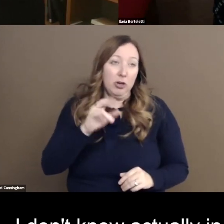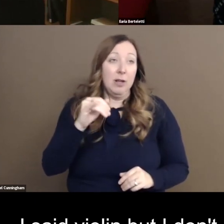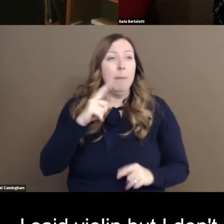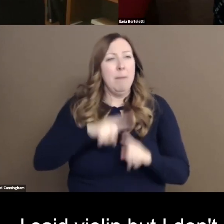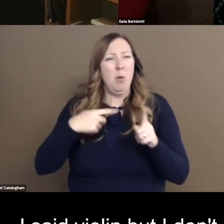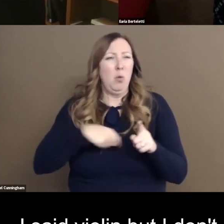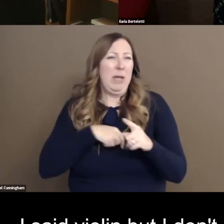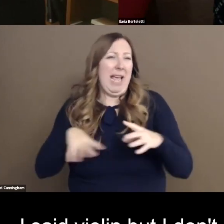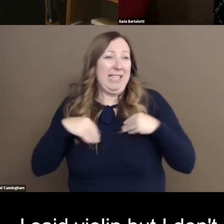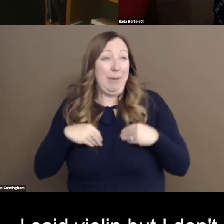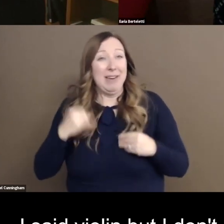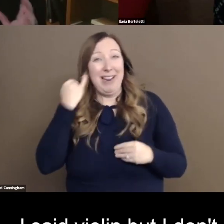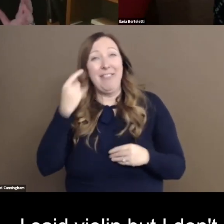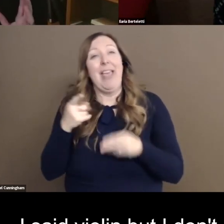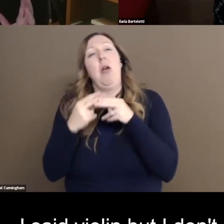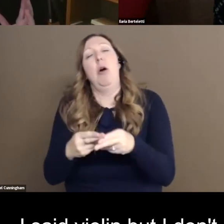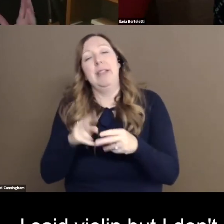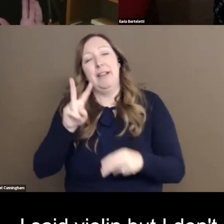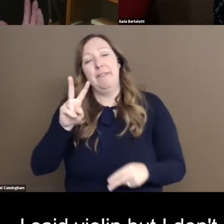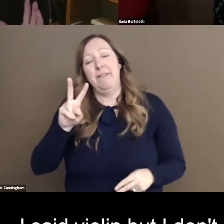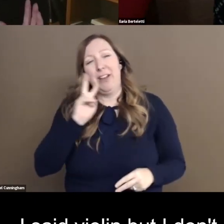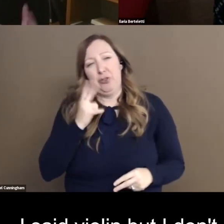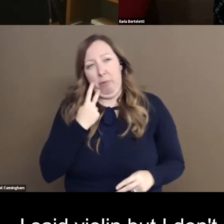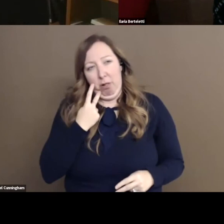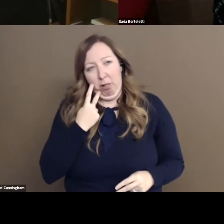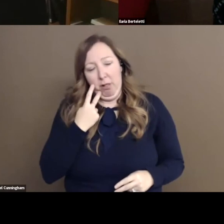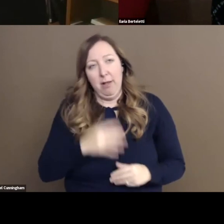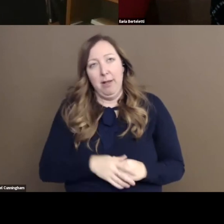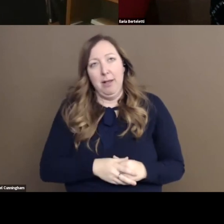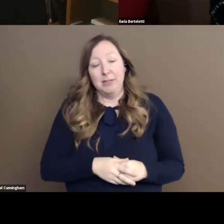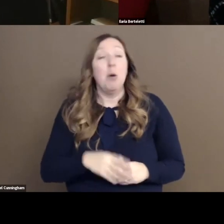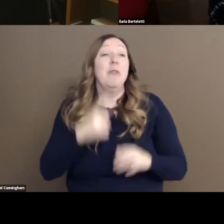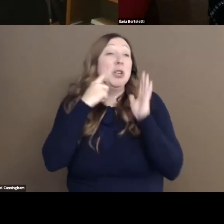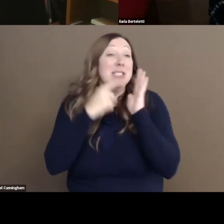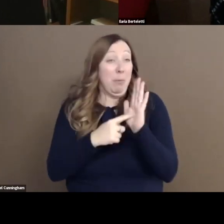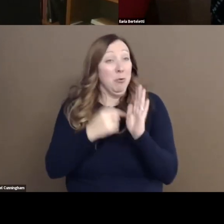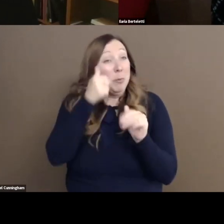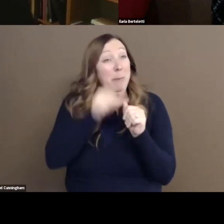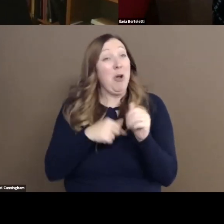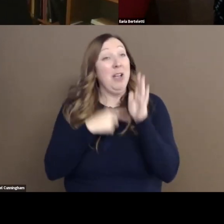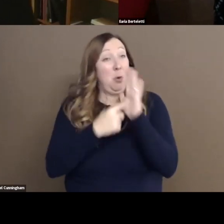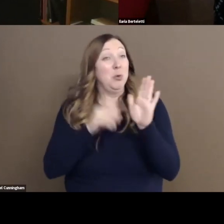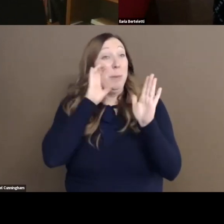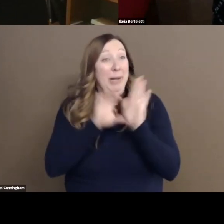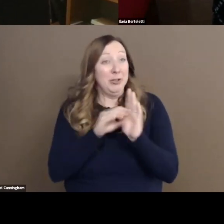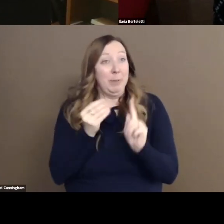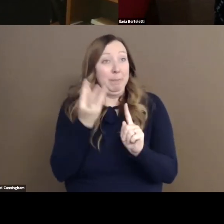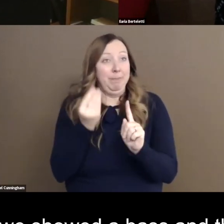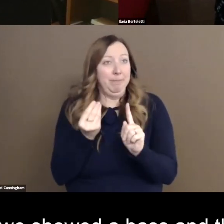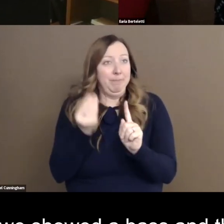said violin but i don't really know was it a viola so you know so